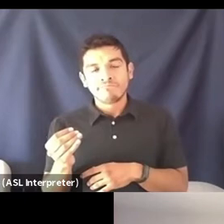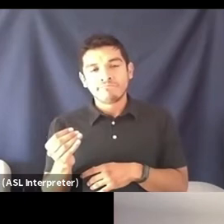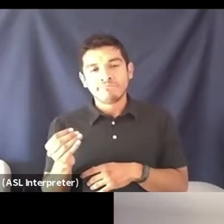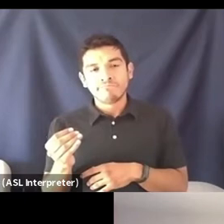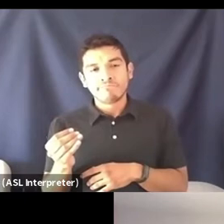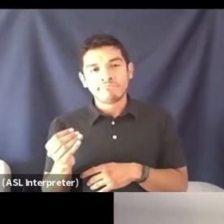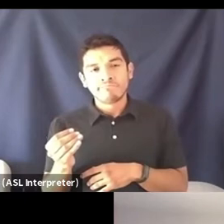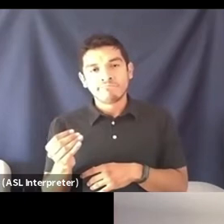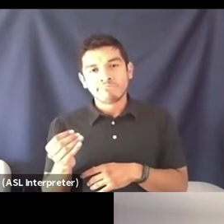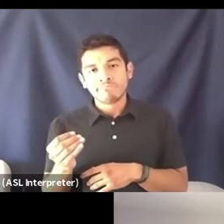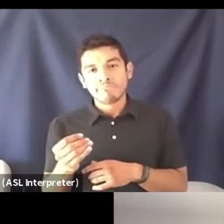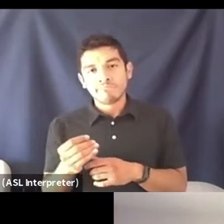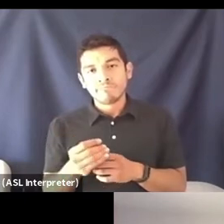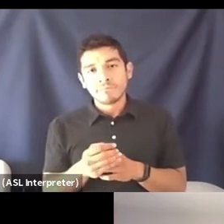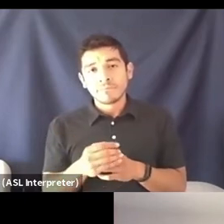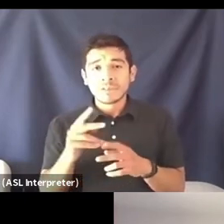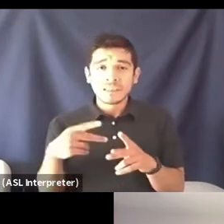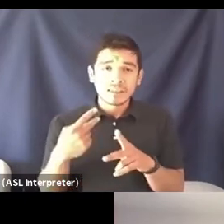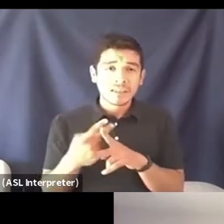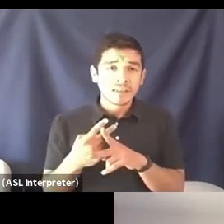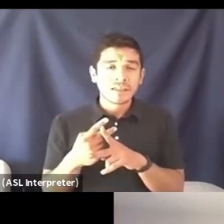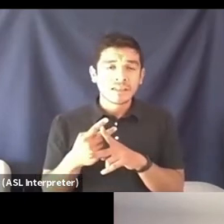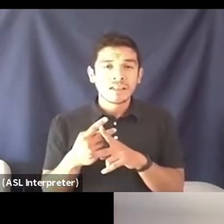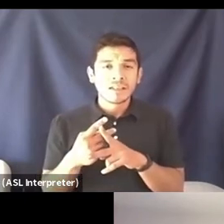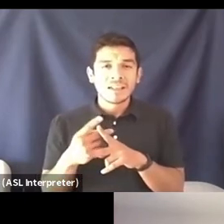It's kind but like deeply sad to hear that.